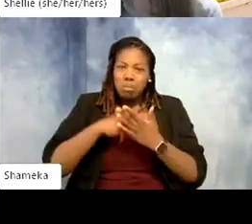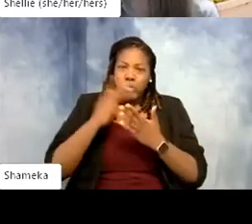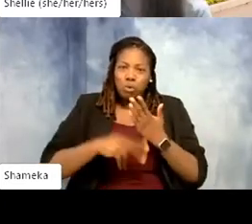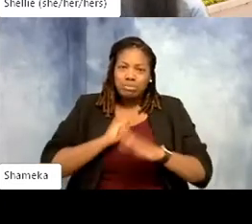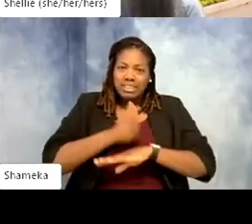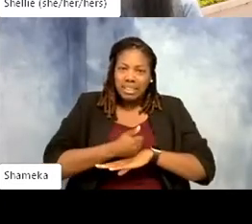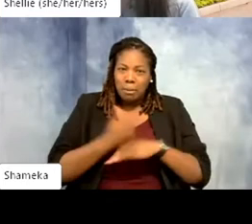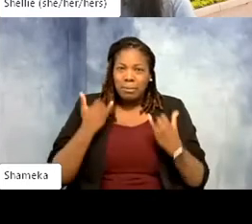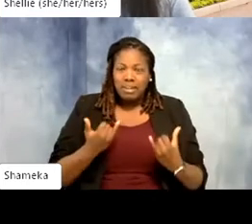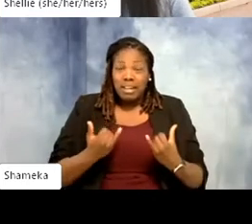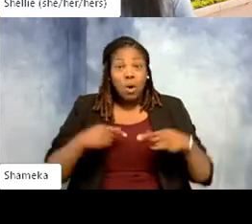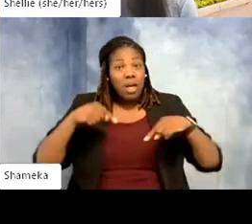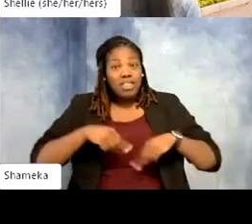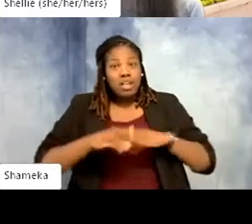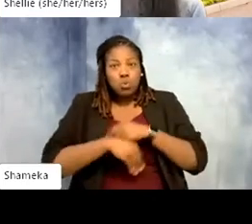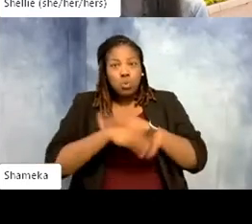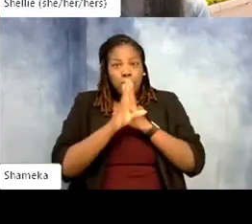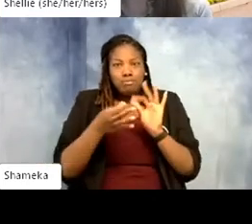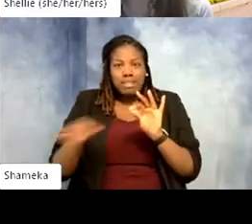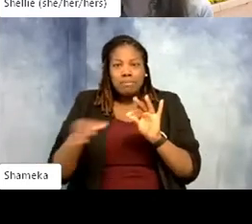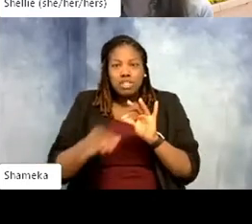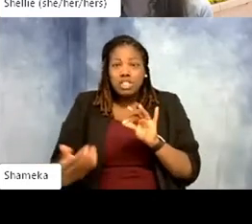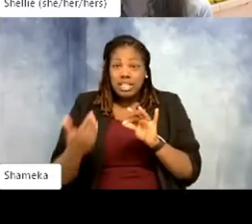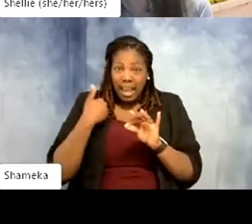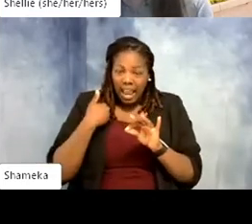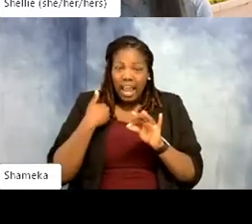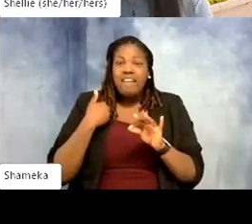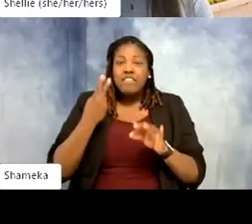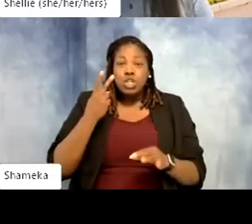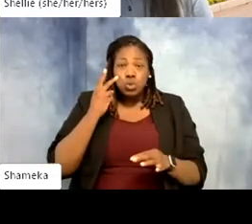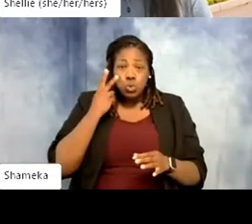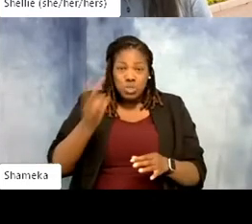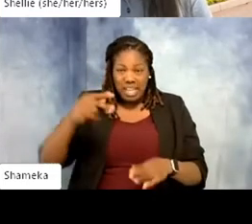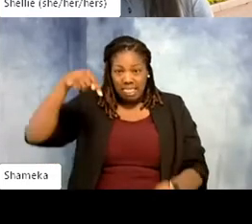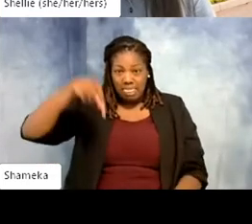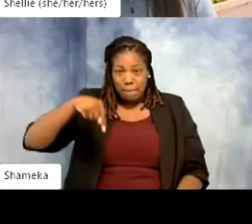This webinar is live captioned. You'll want to locate that cc button at the bottom of your